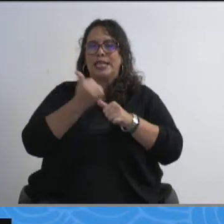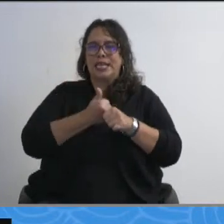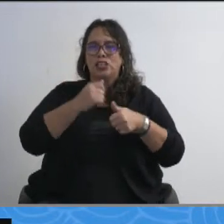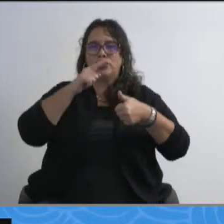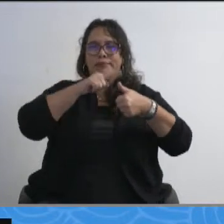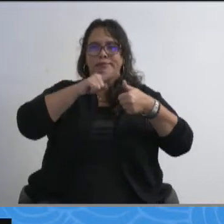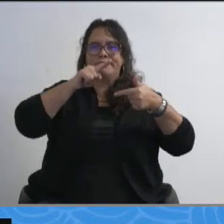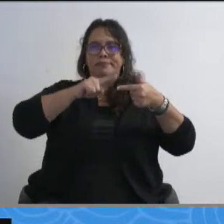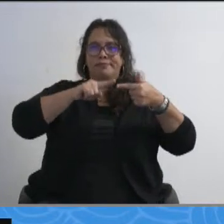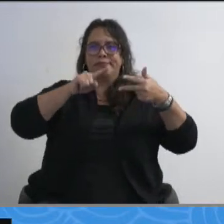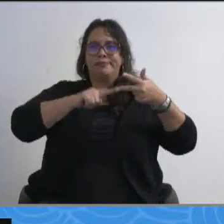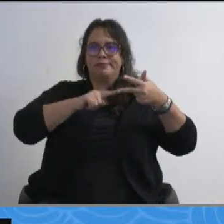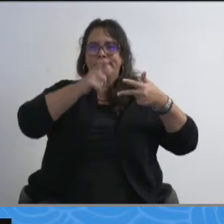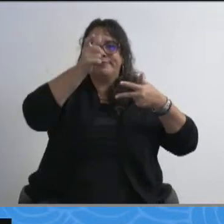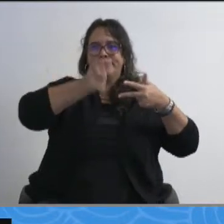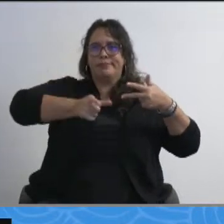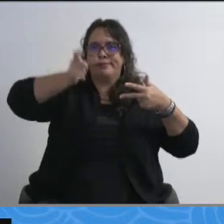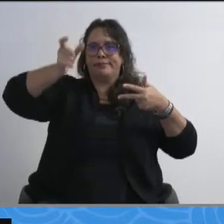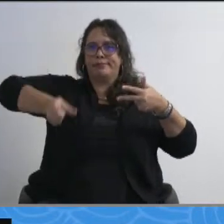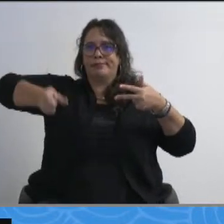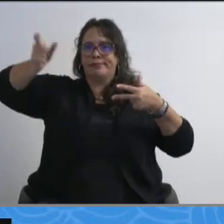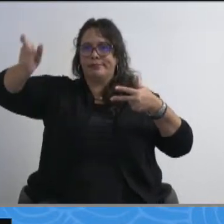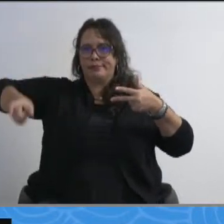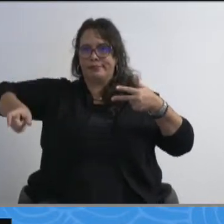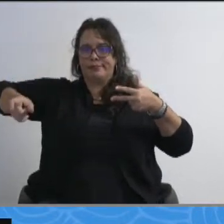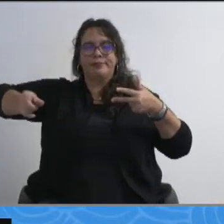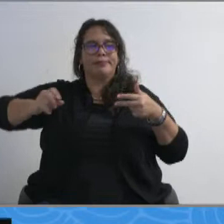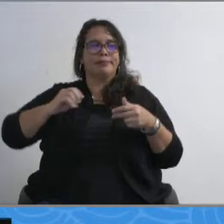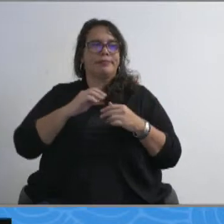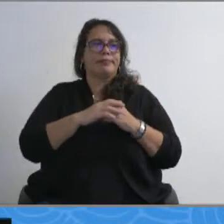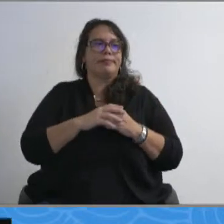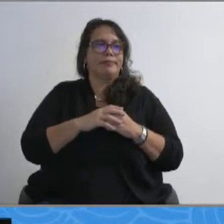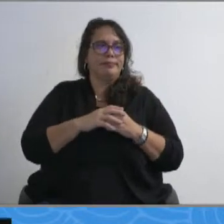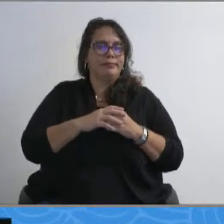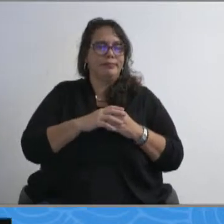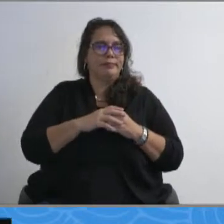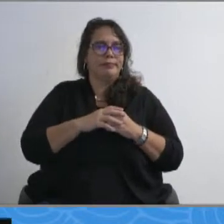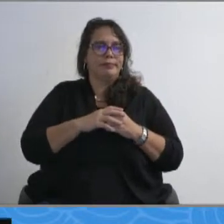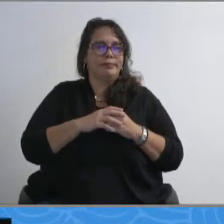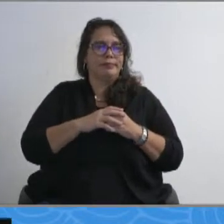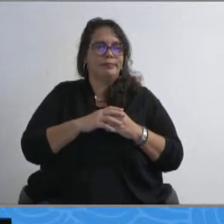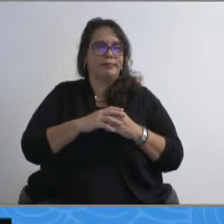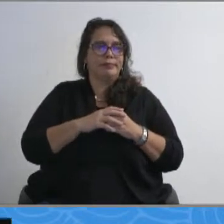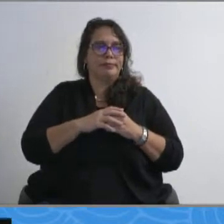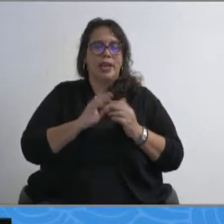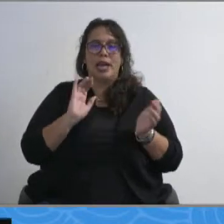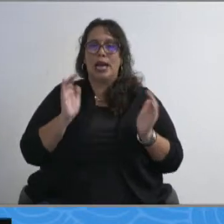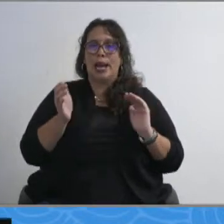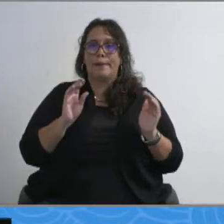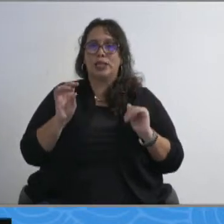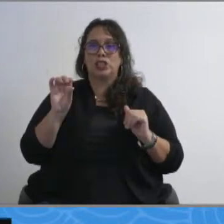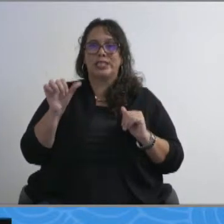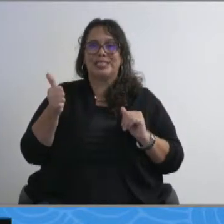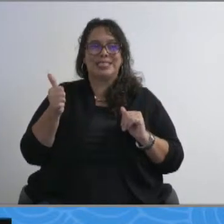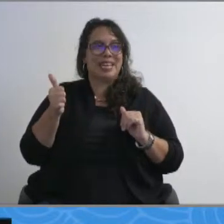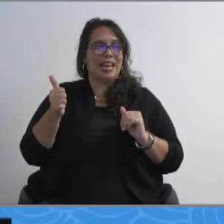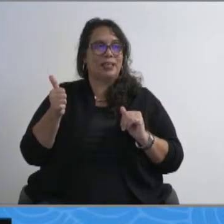inexperienced, or ineffective with the 10 schools that have the lowest rate of minority students. And here's what we came up with.